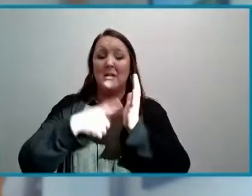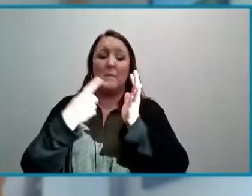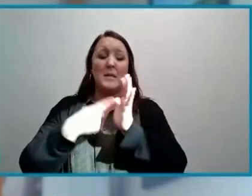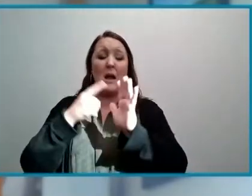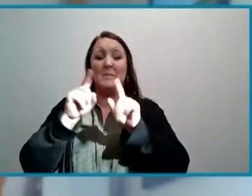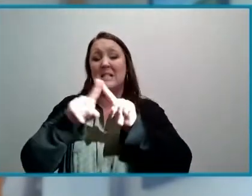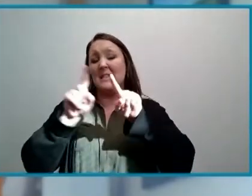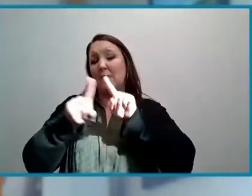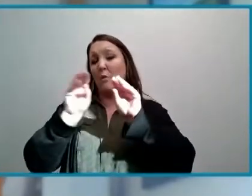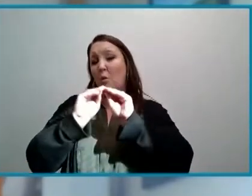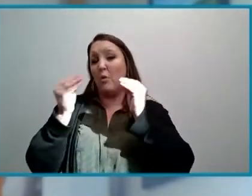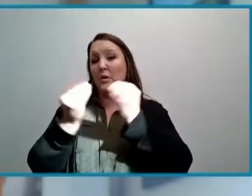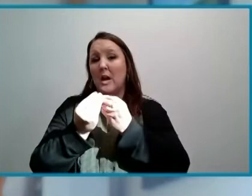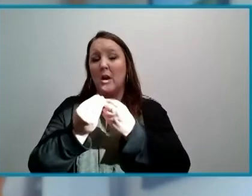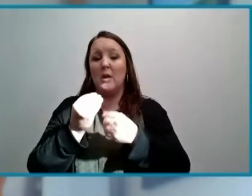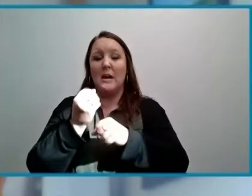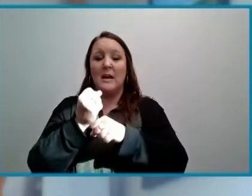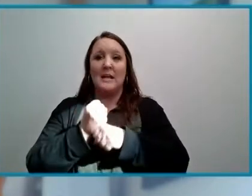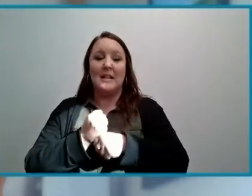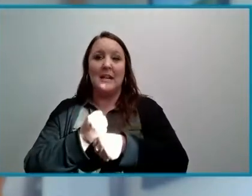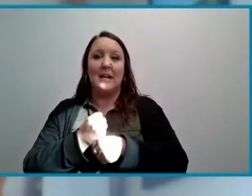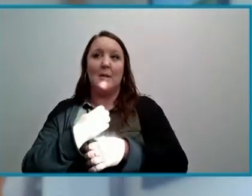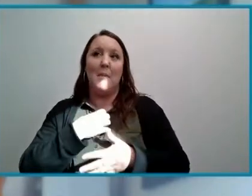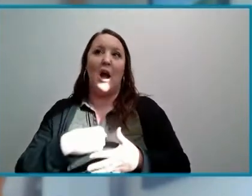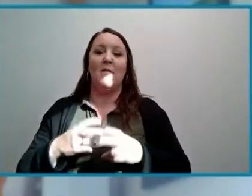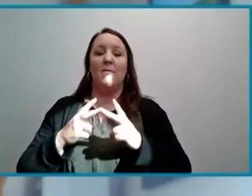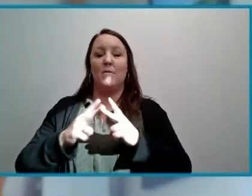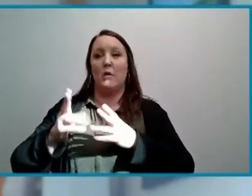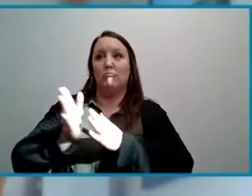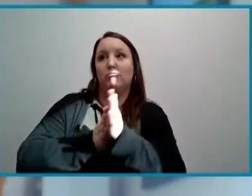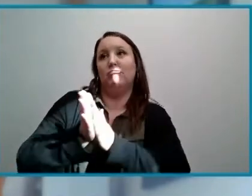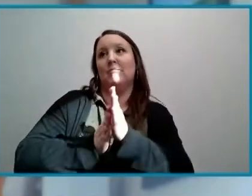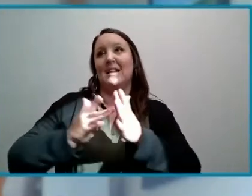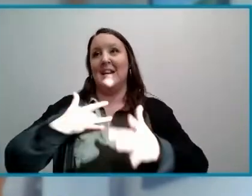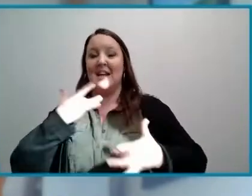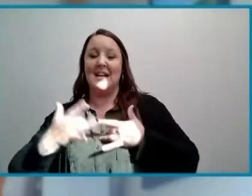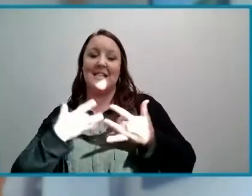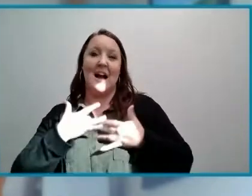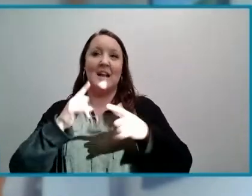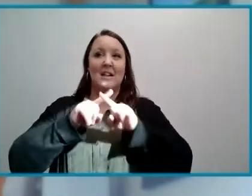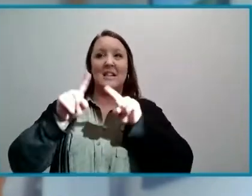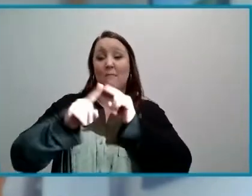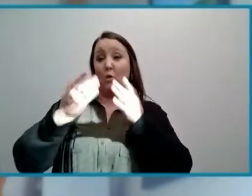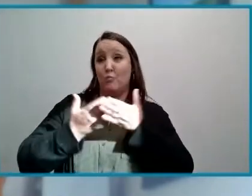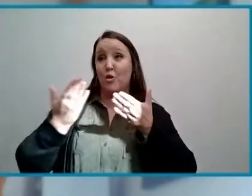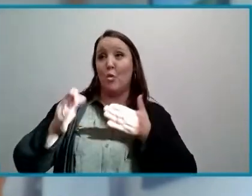we get passionate or excited about the tools we have and how we can share them. Um, and we've got ideas,